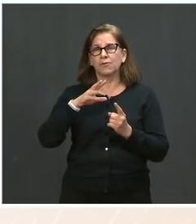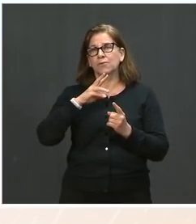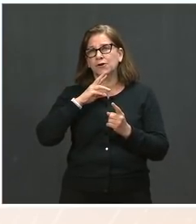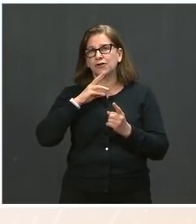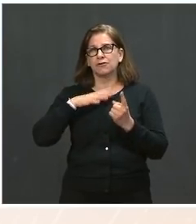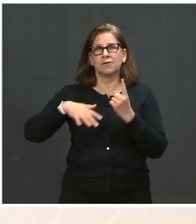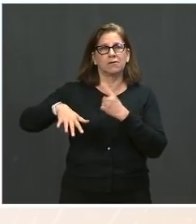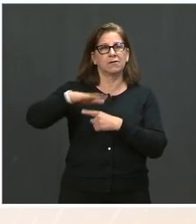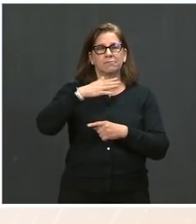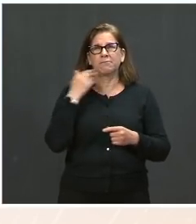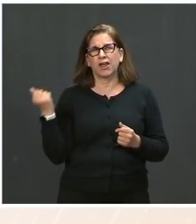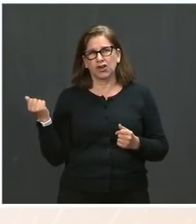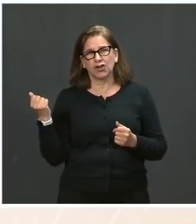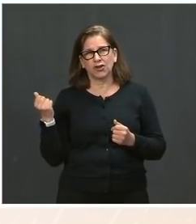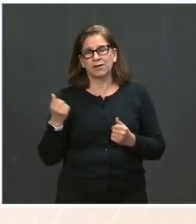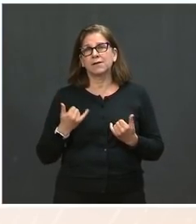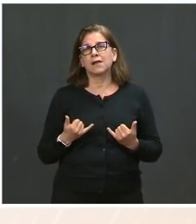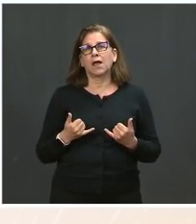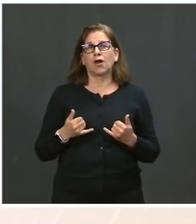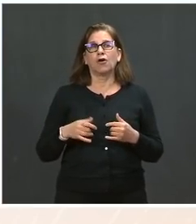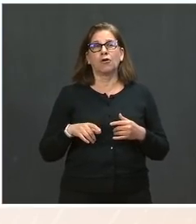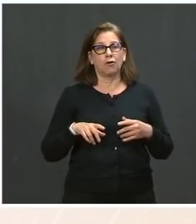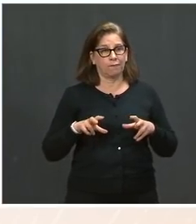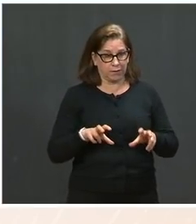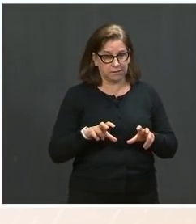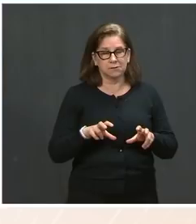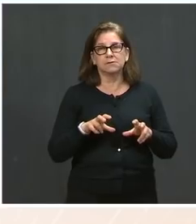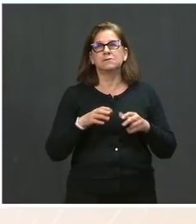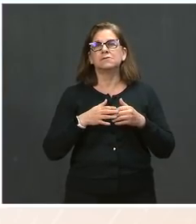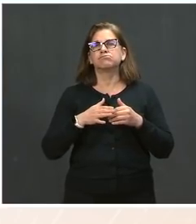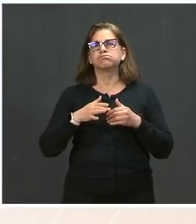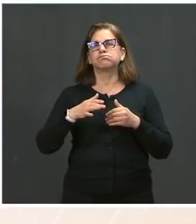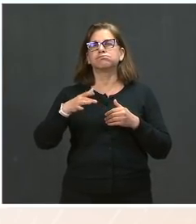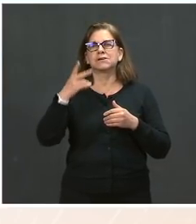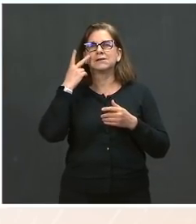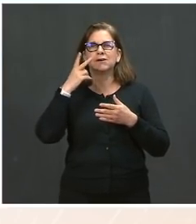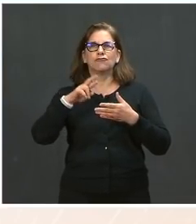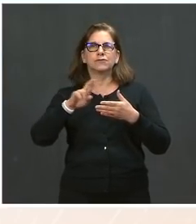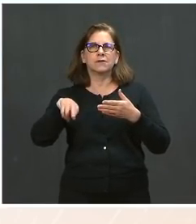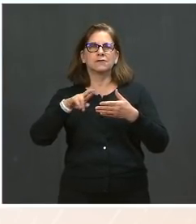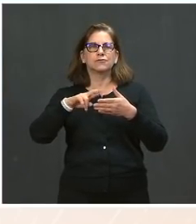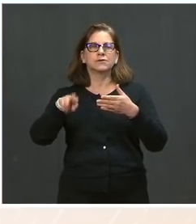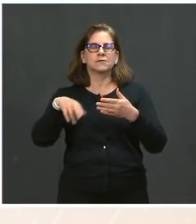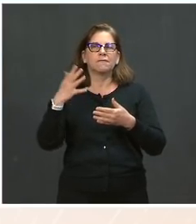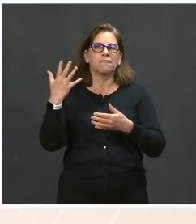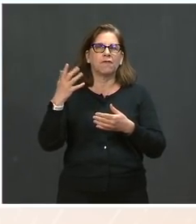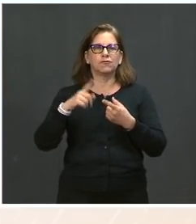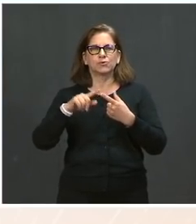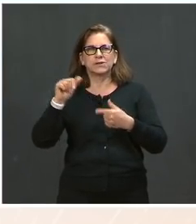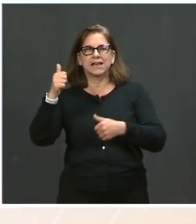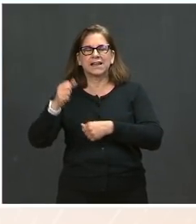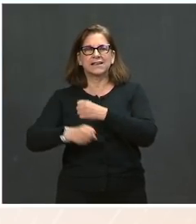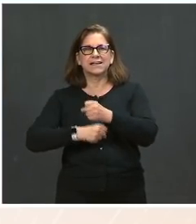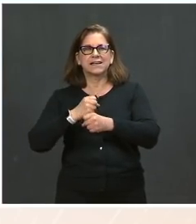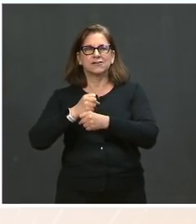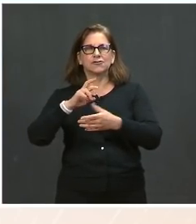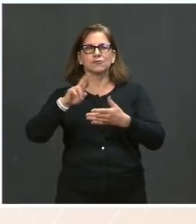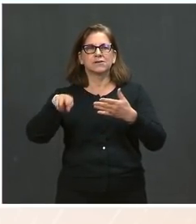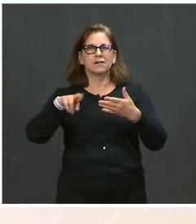we will be able to see this deployed and available for both shipping and for air. Ms. Psaki: Last question to Nancy.